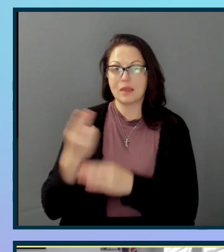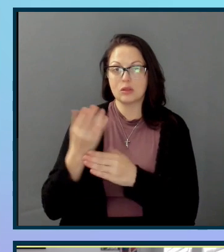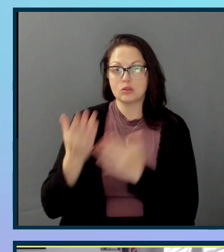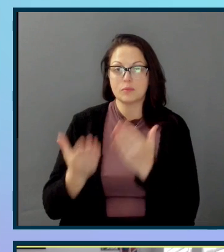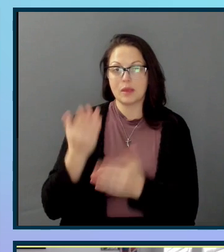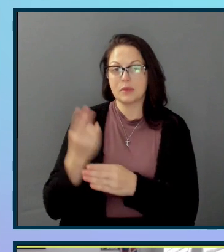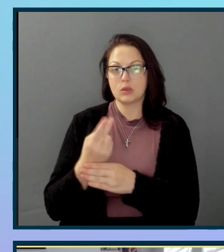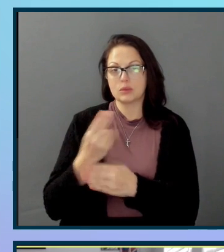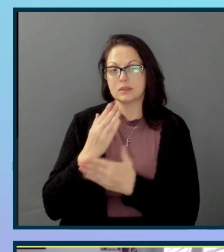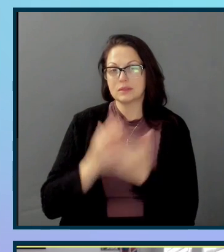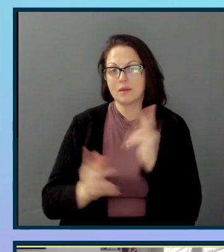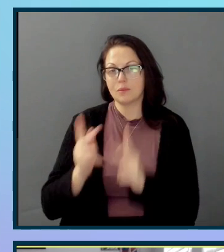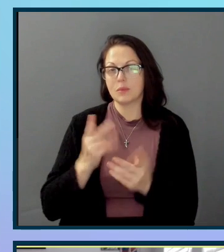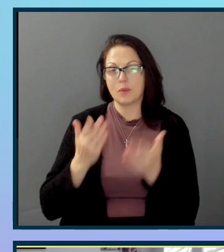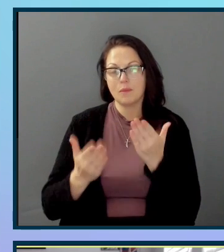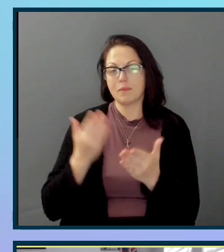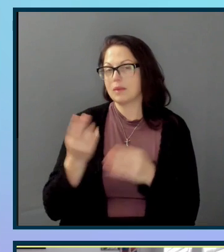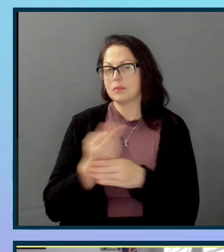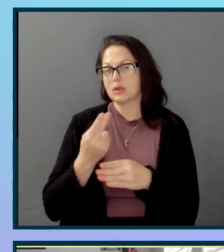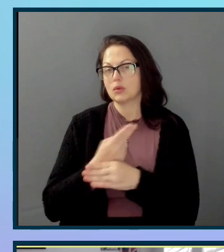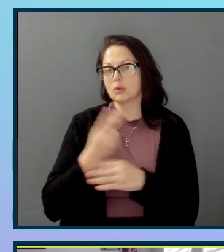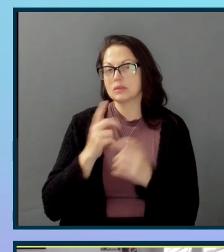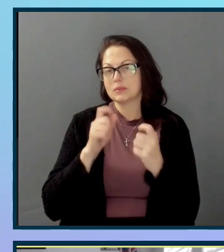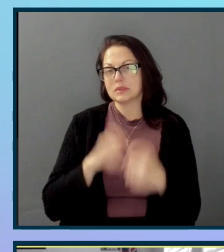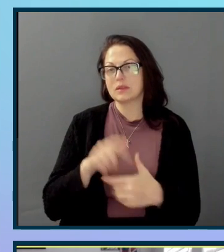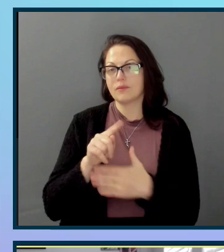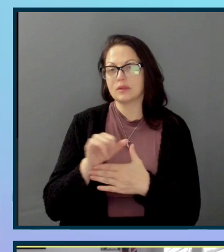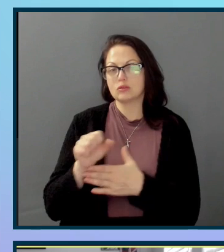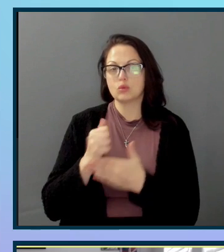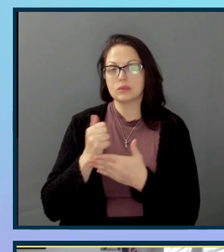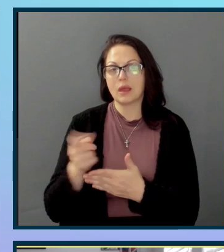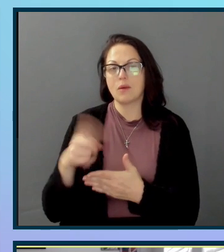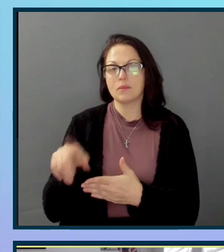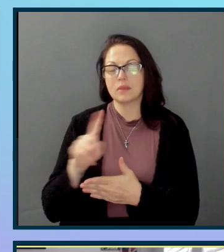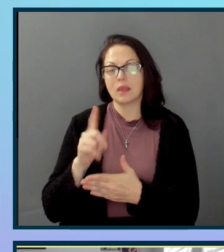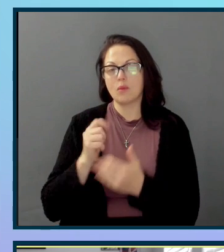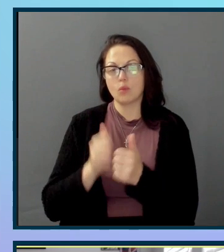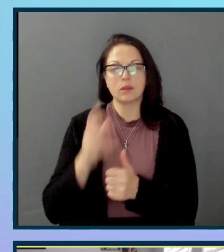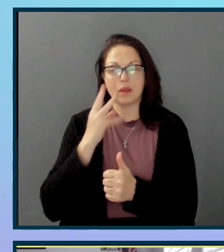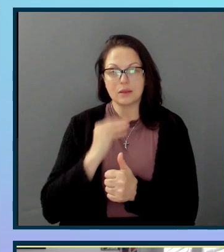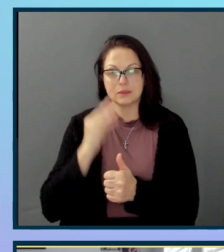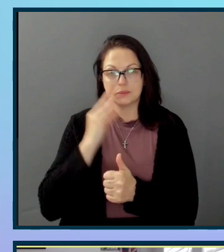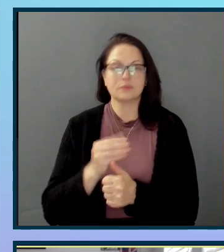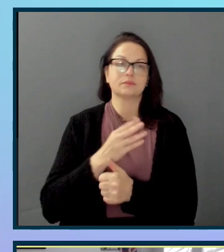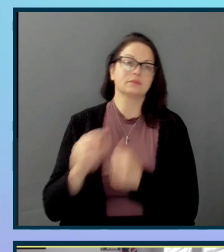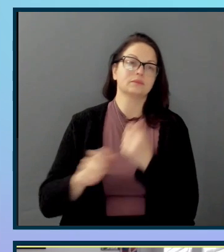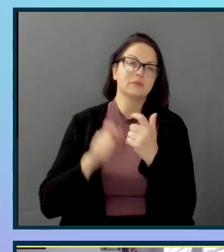Some people may be using very specific tools to help them through their experience, very specific browser extensions.